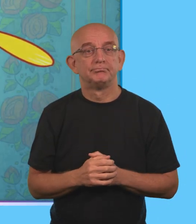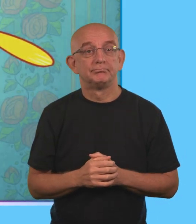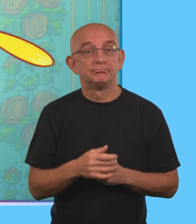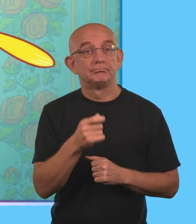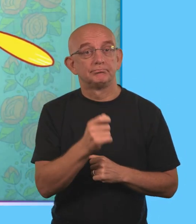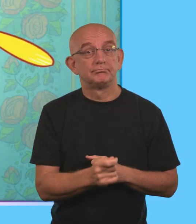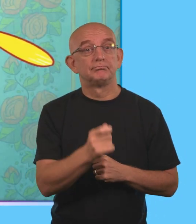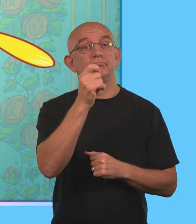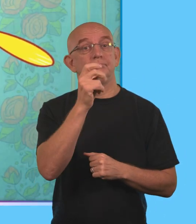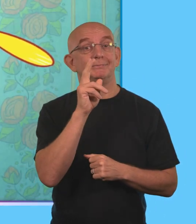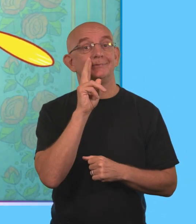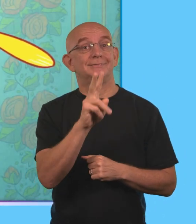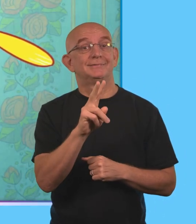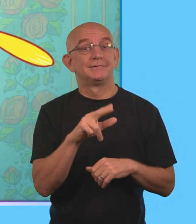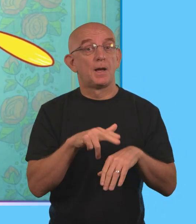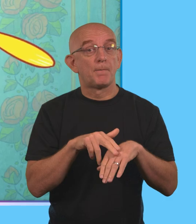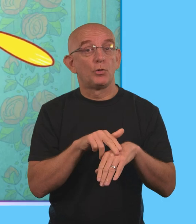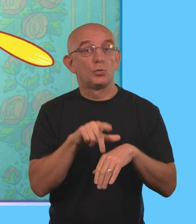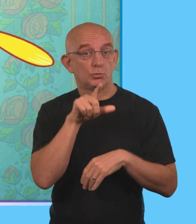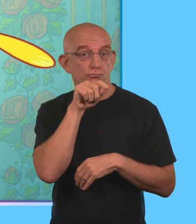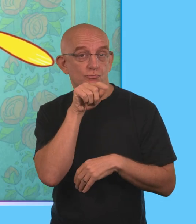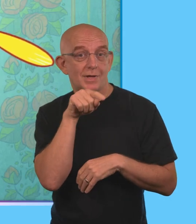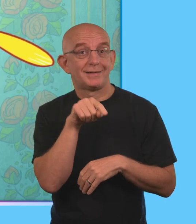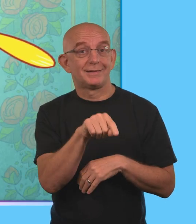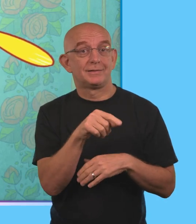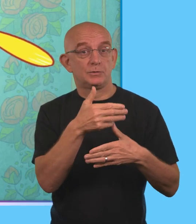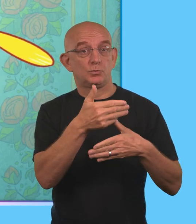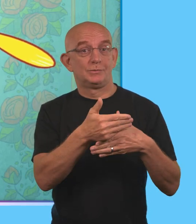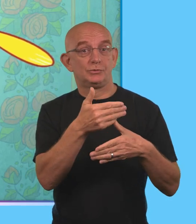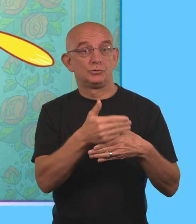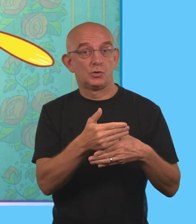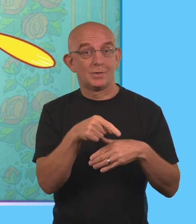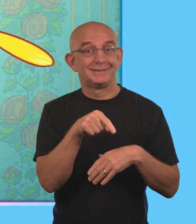The blind lifts to reveal a blue ren on the window sill where the radio previously sat.